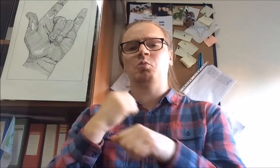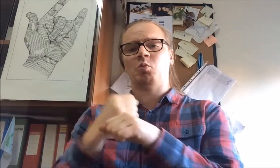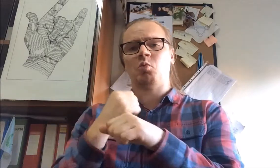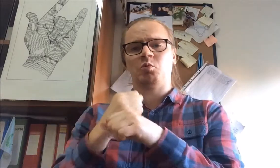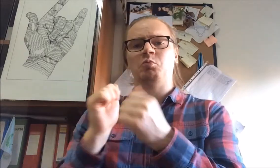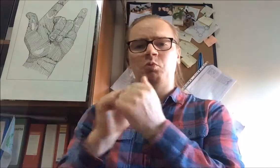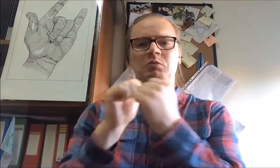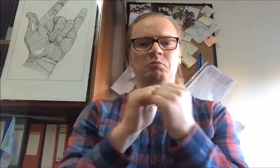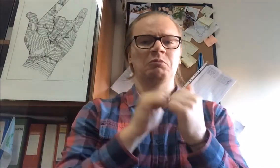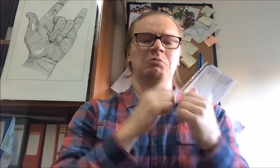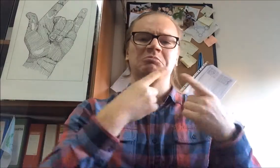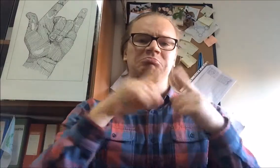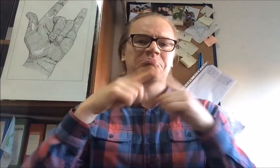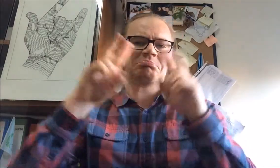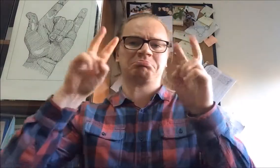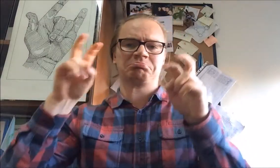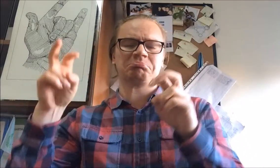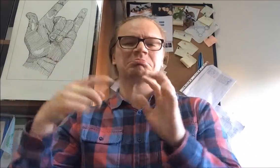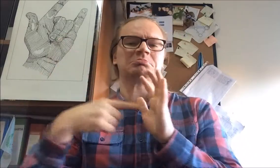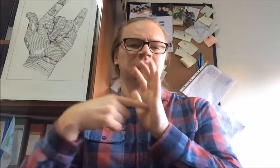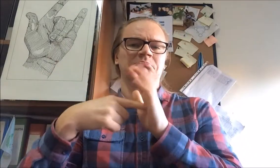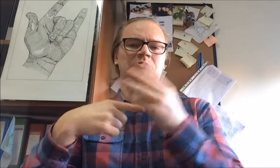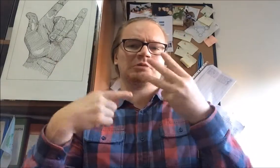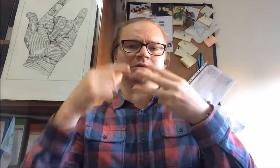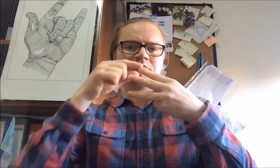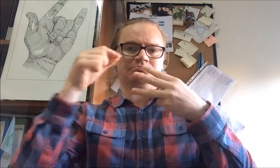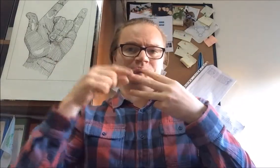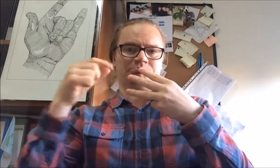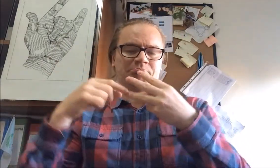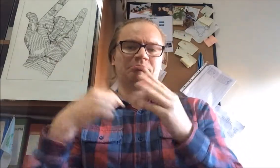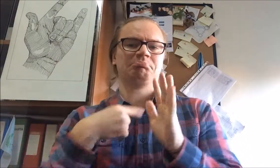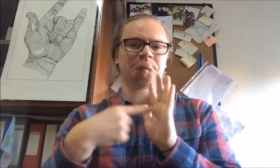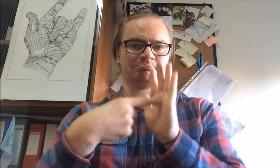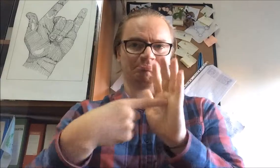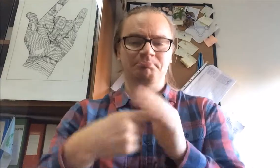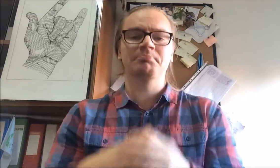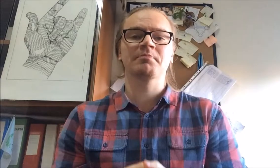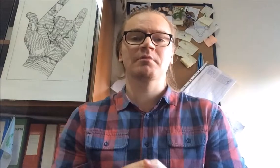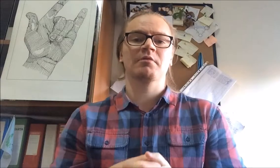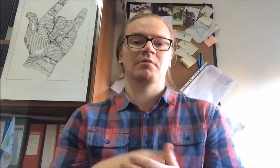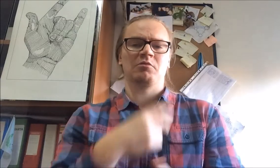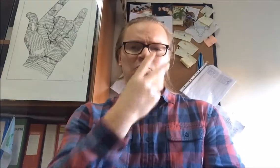I cooperate with them on various issues. For example, I now have three work tasks.